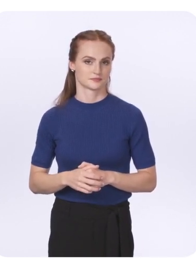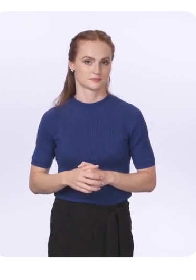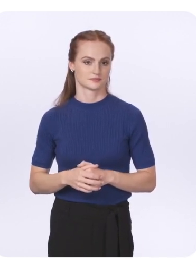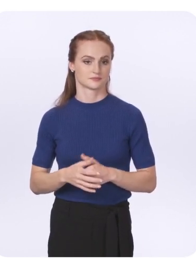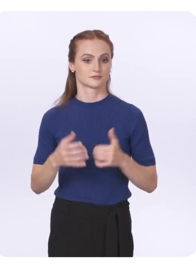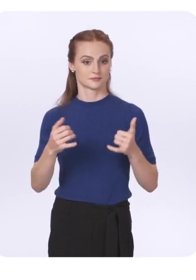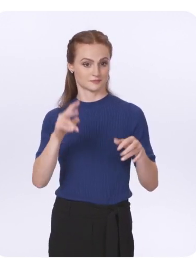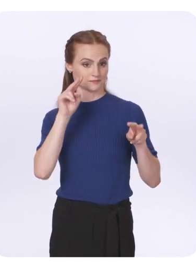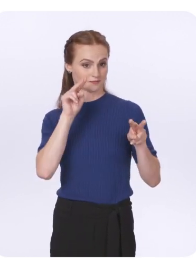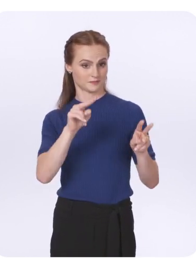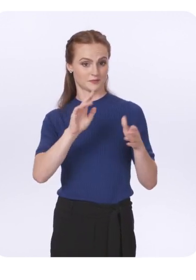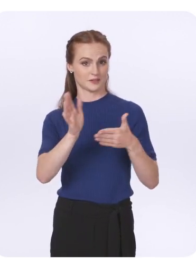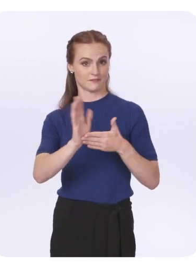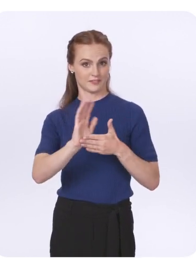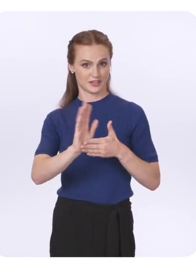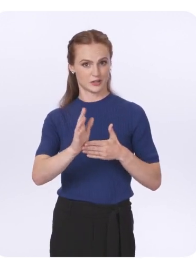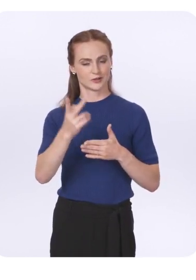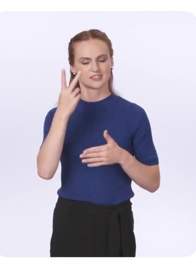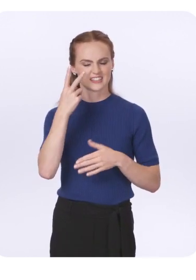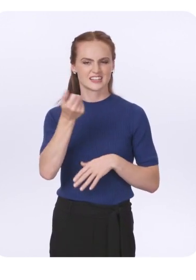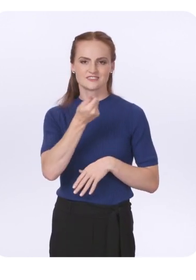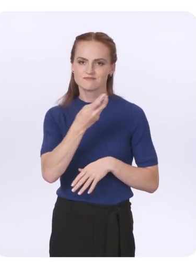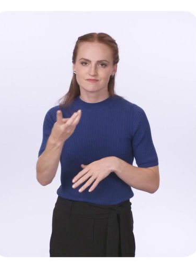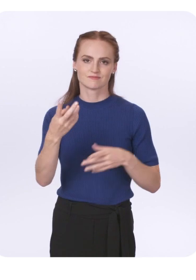First up, check out our mesh detection in action.